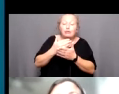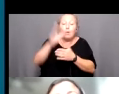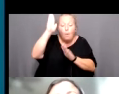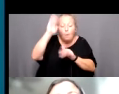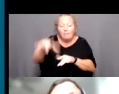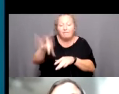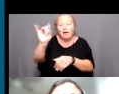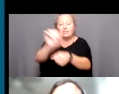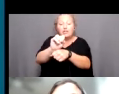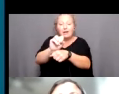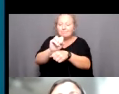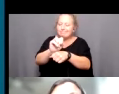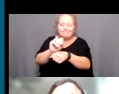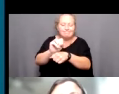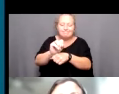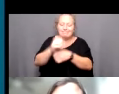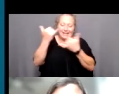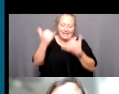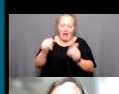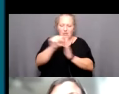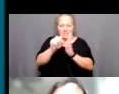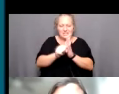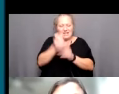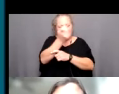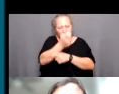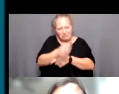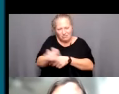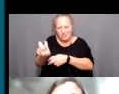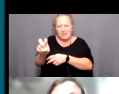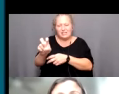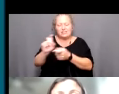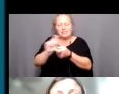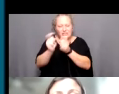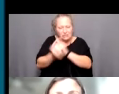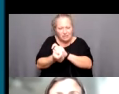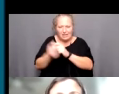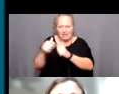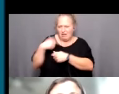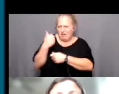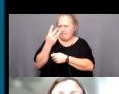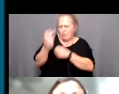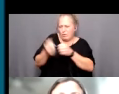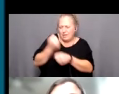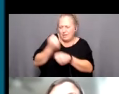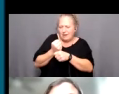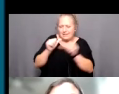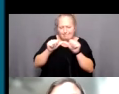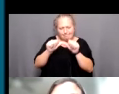The State has really been shifting in the last few years, and is continuing to make very large shifts